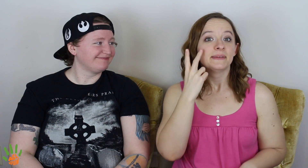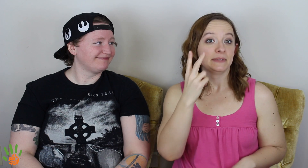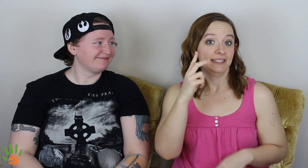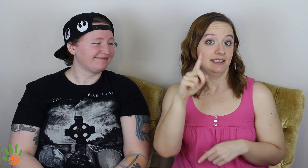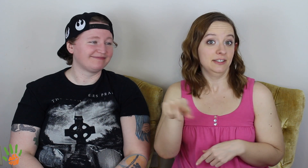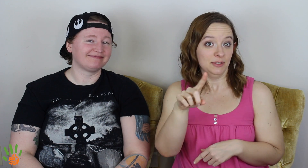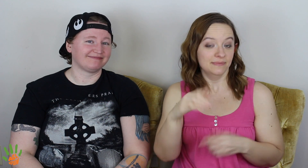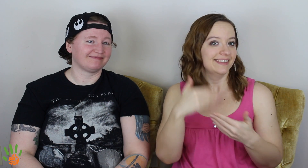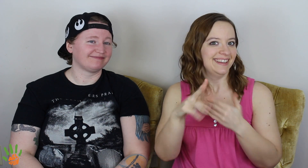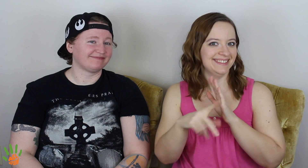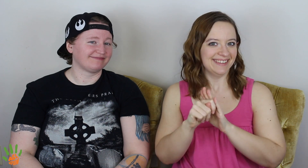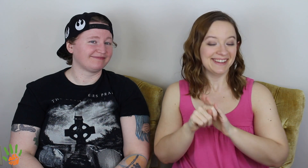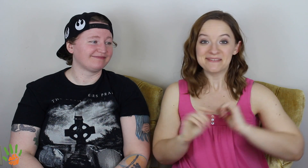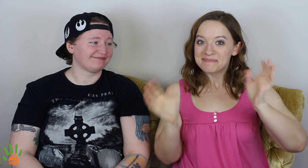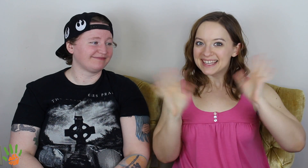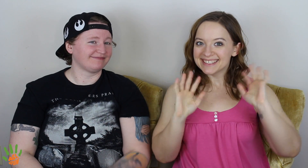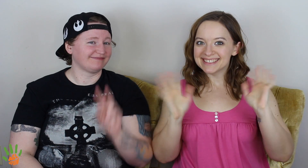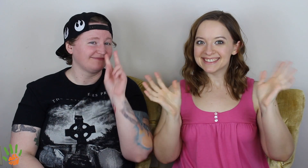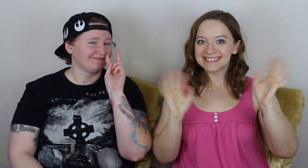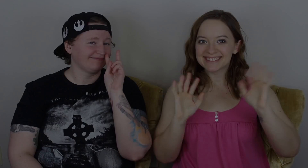We'll see you in the next video. Bye!